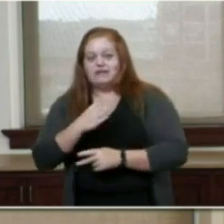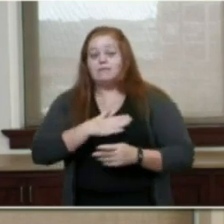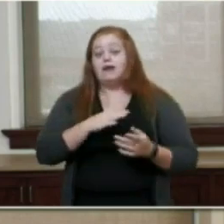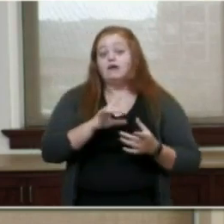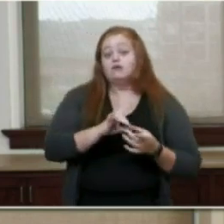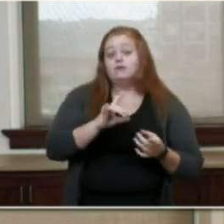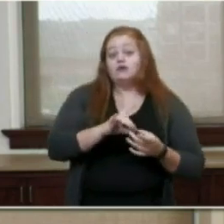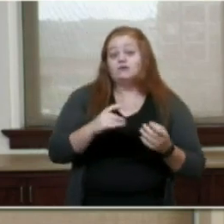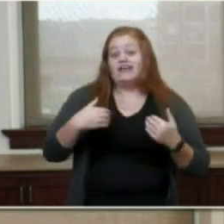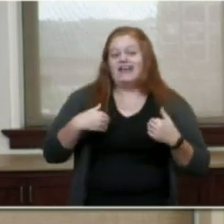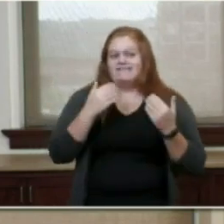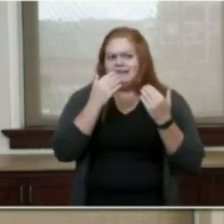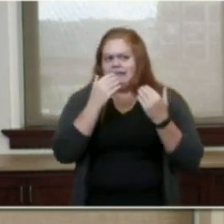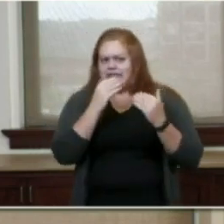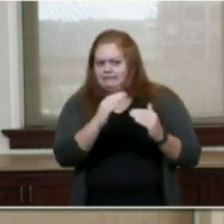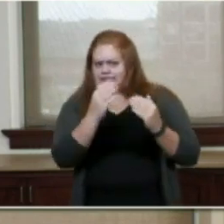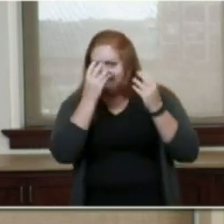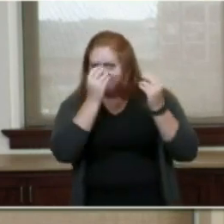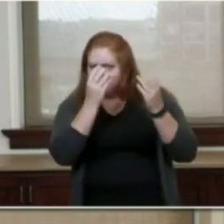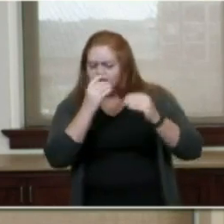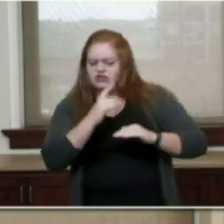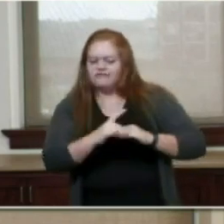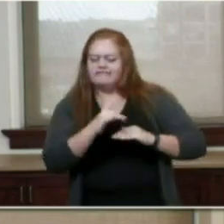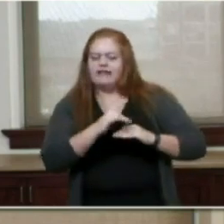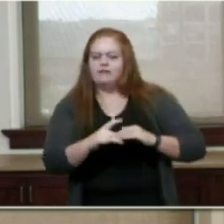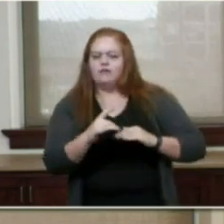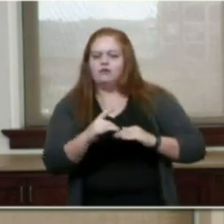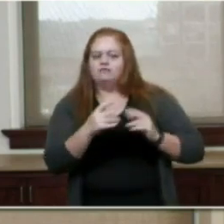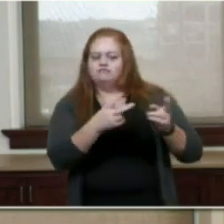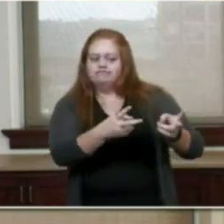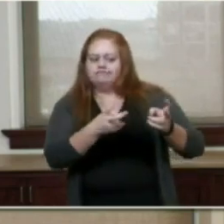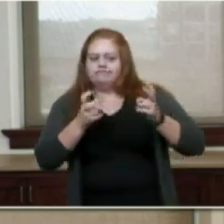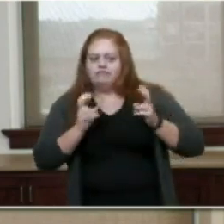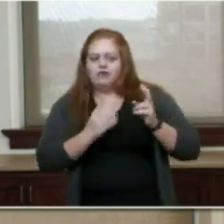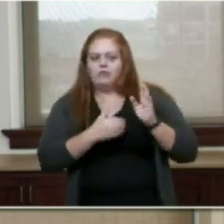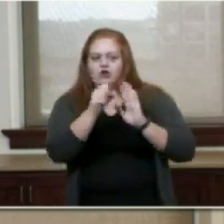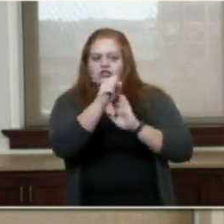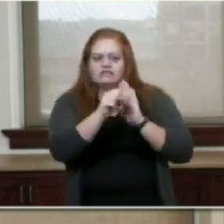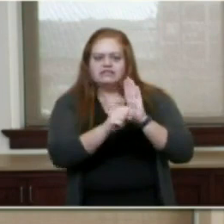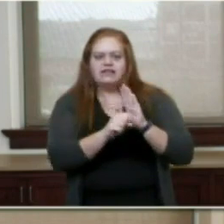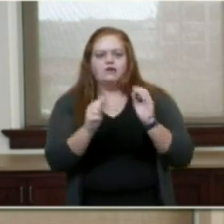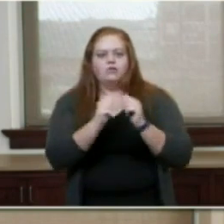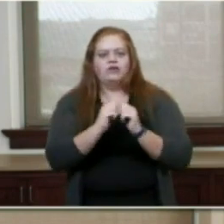have a limited data um from the work we do with our curative testing. Uh but I